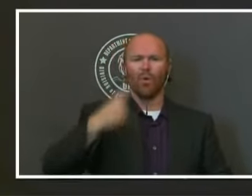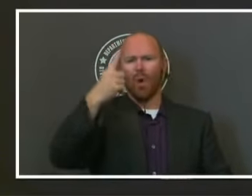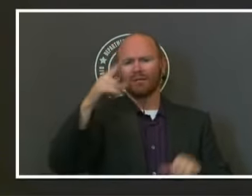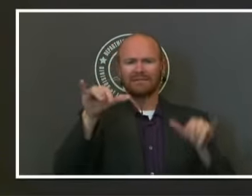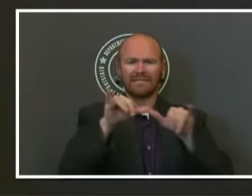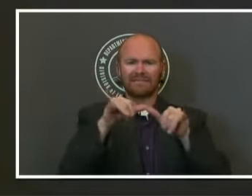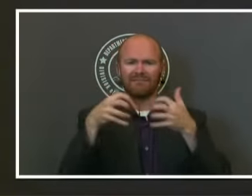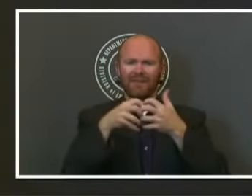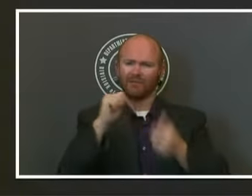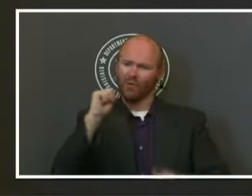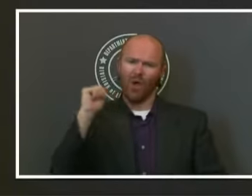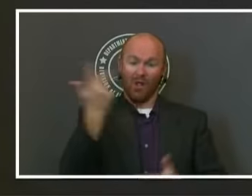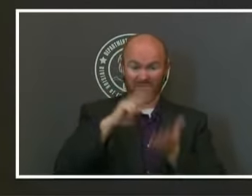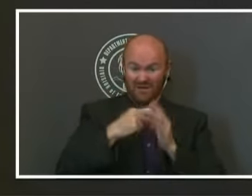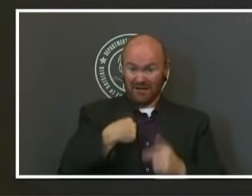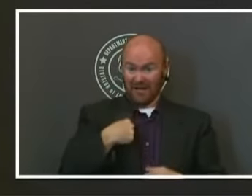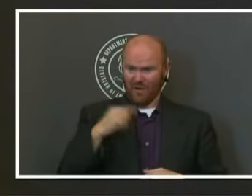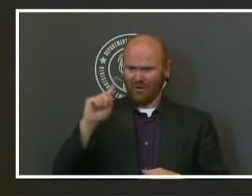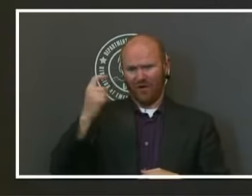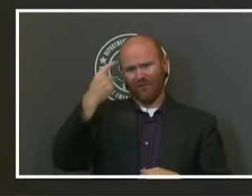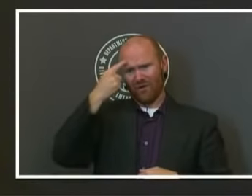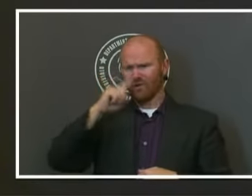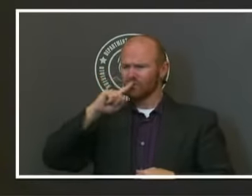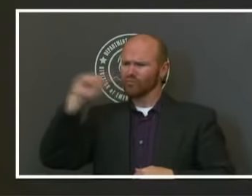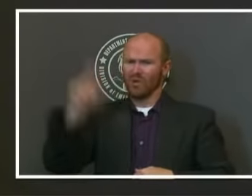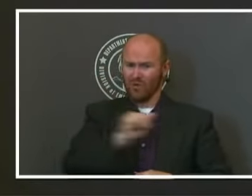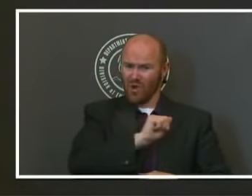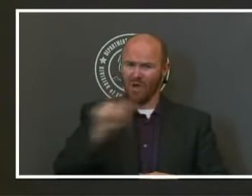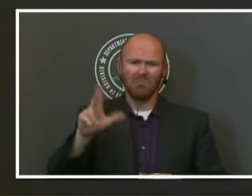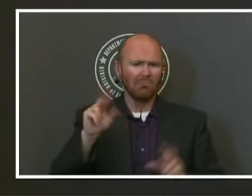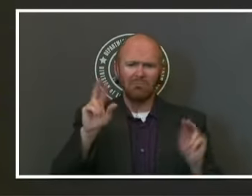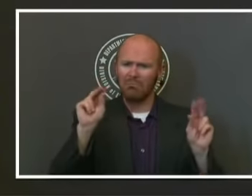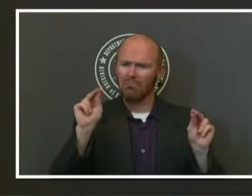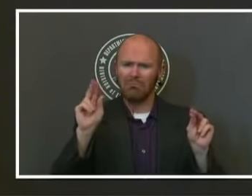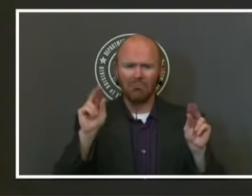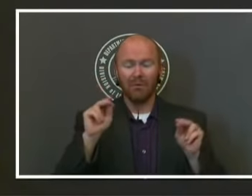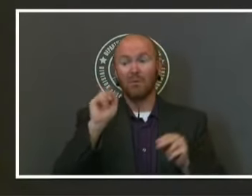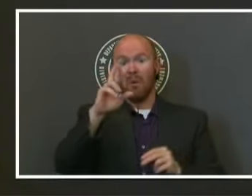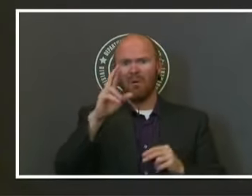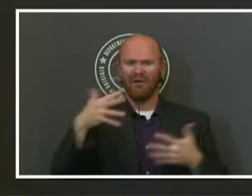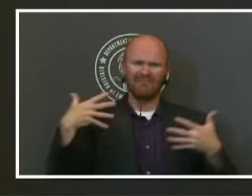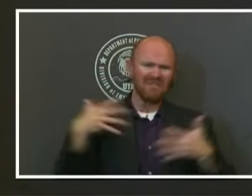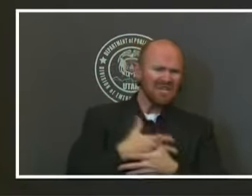want politics to drivers